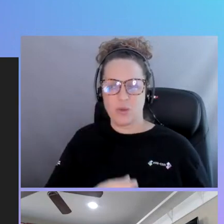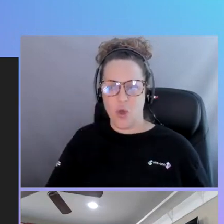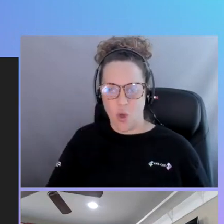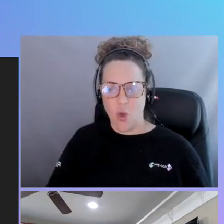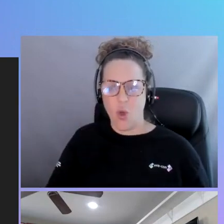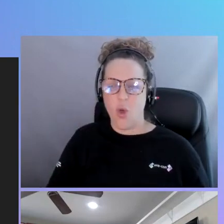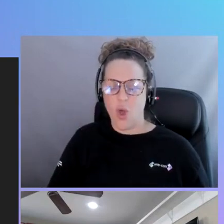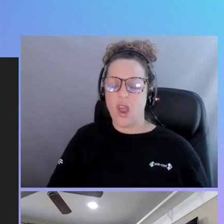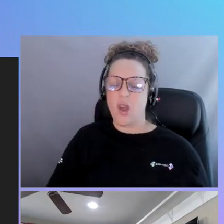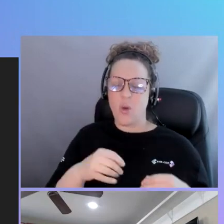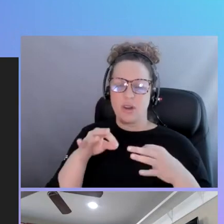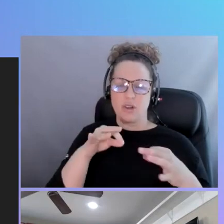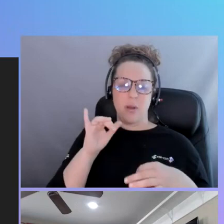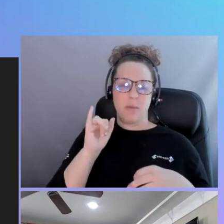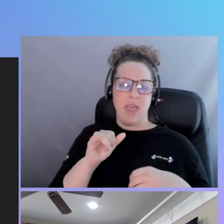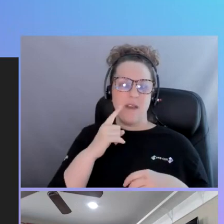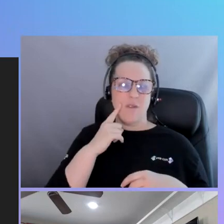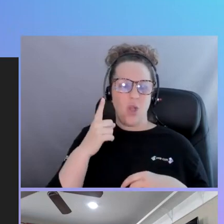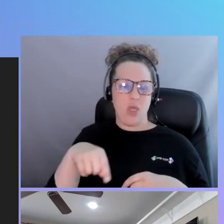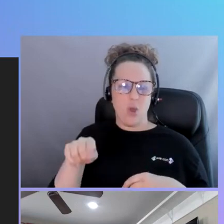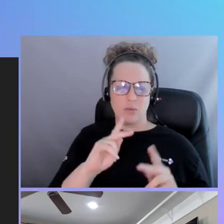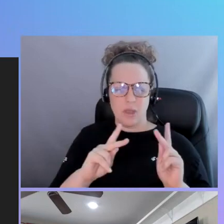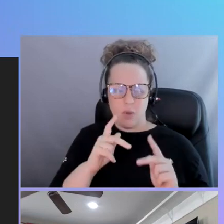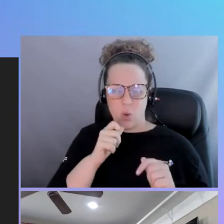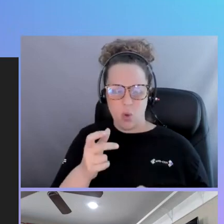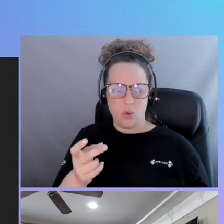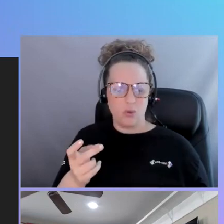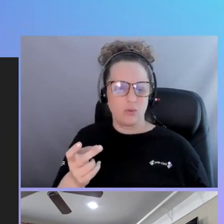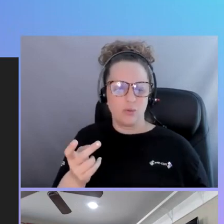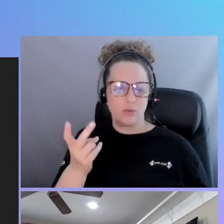for those people who are blind like myself right now, we've got